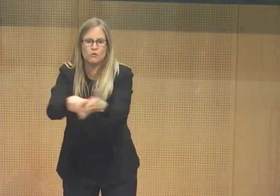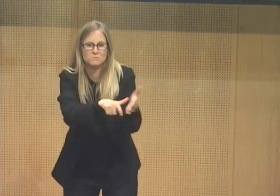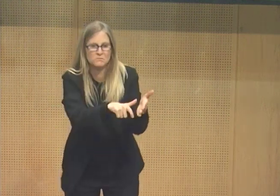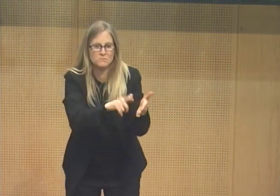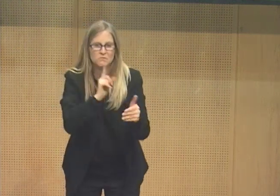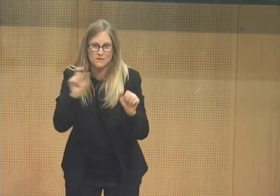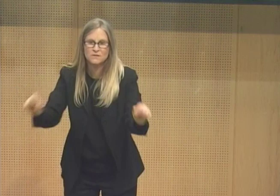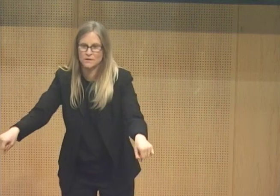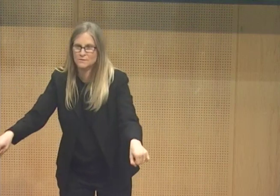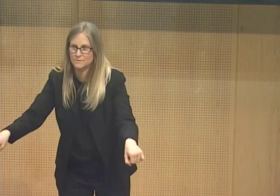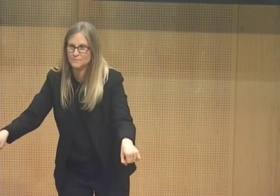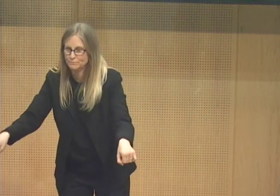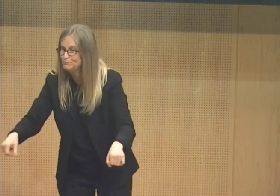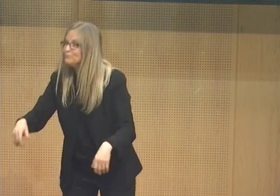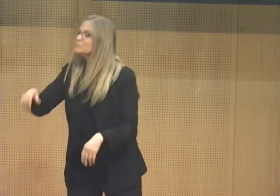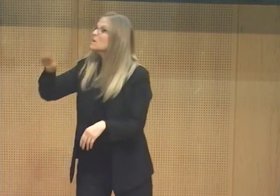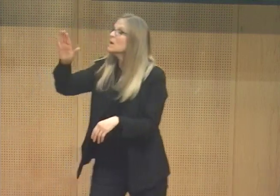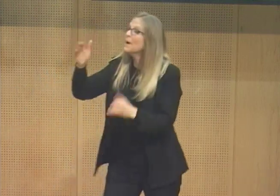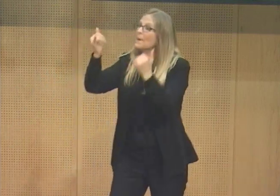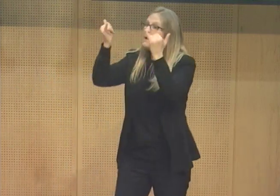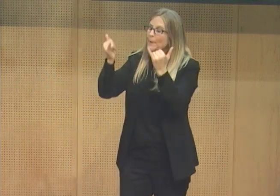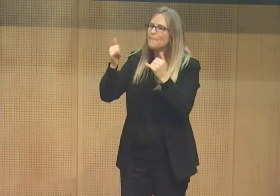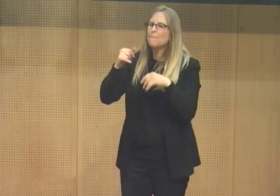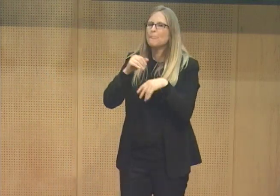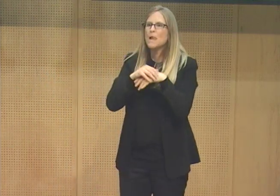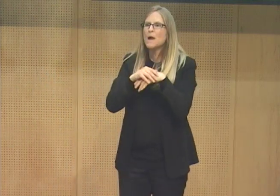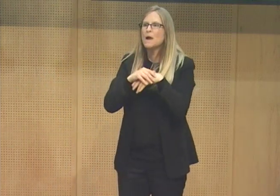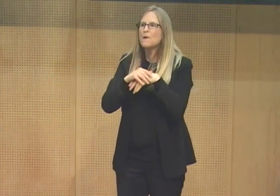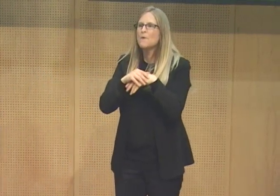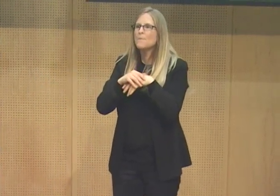conceptual framework and, thus, different articles to research.